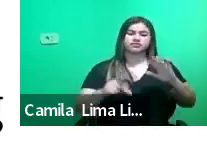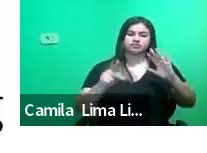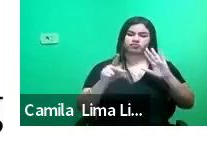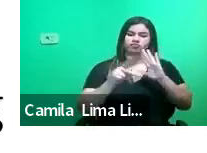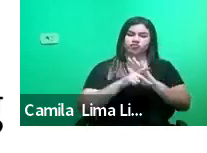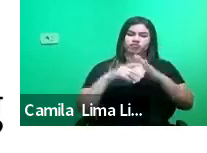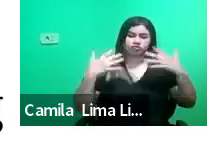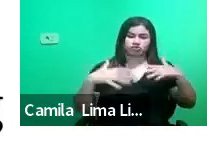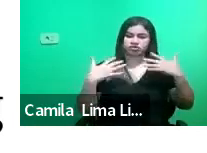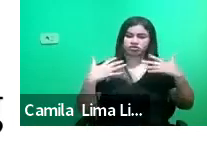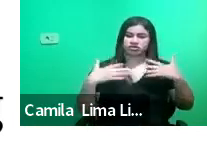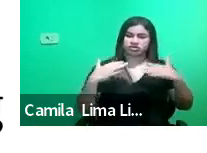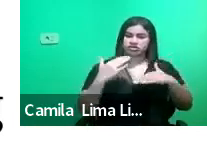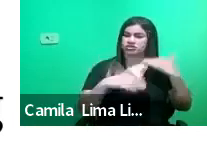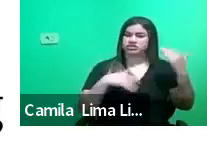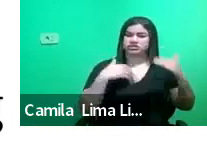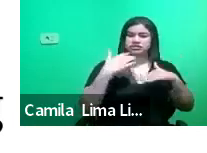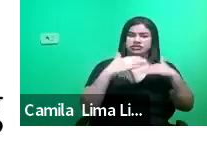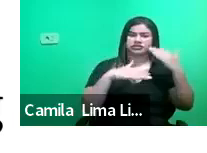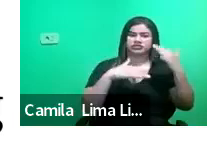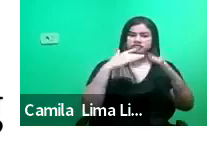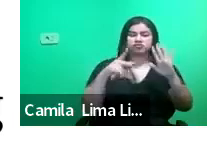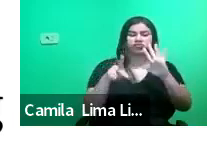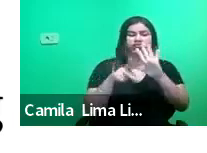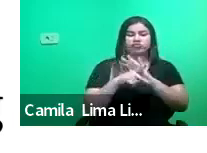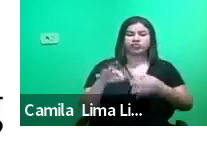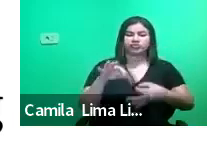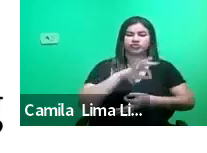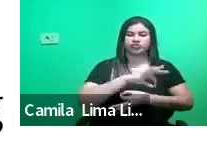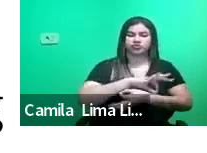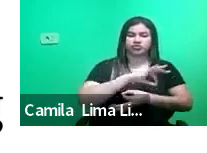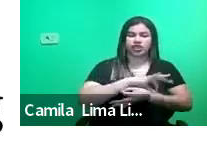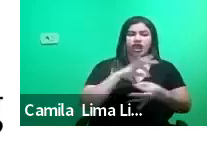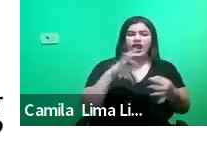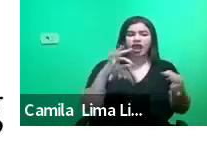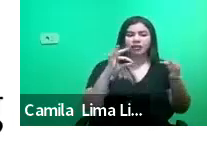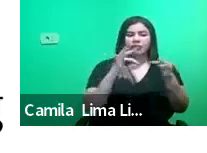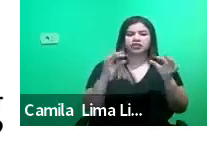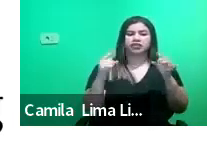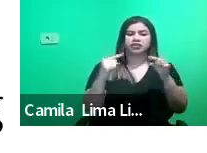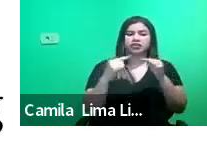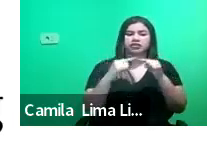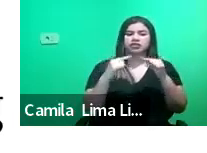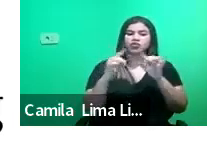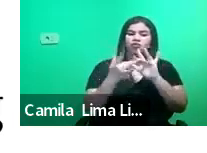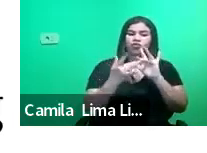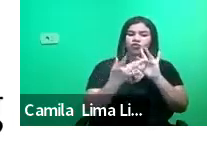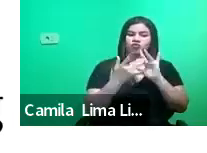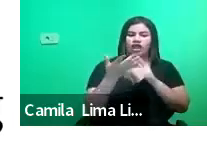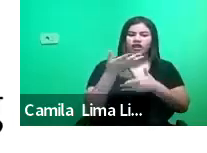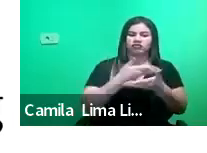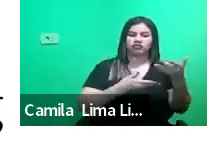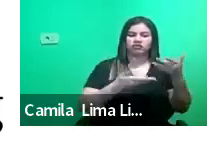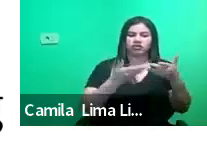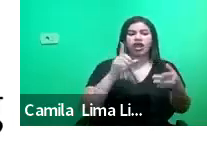the development of of the development of signs as part of mediated contact , which is